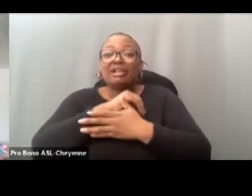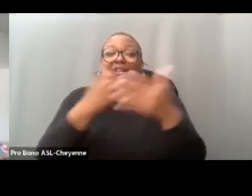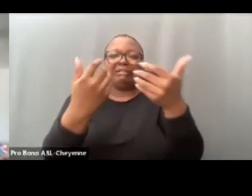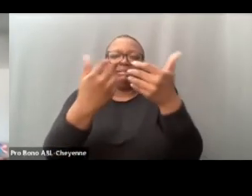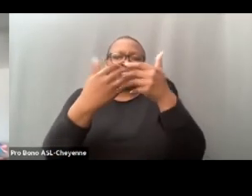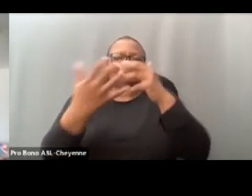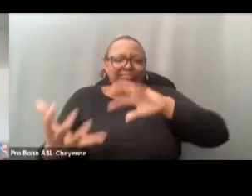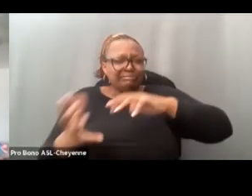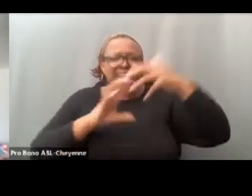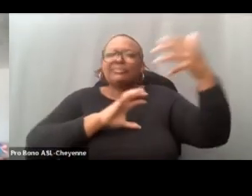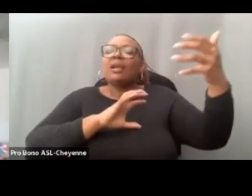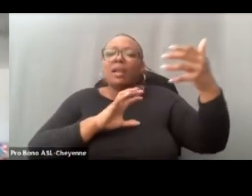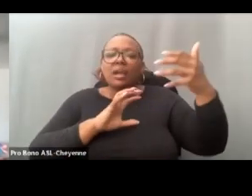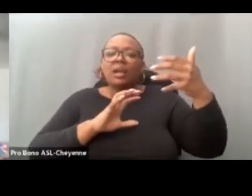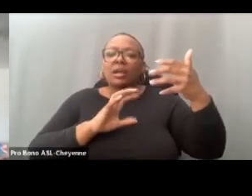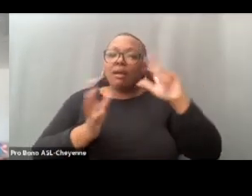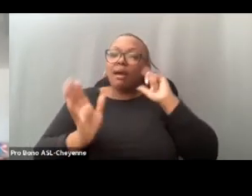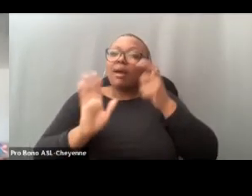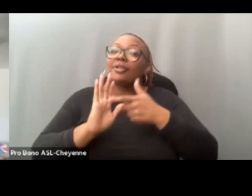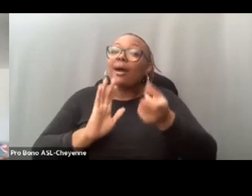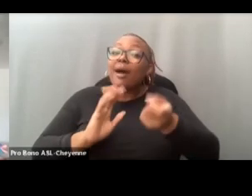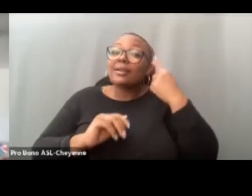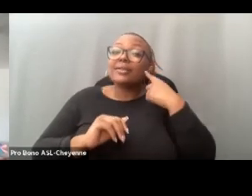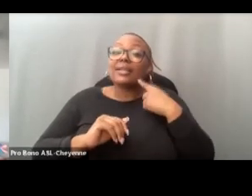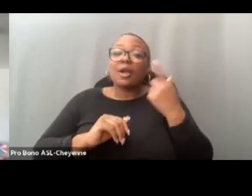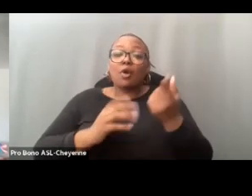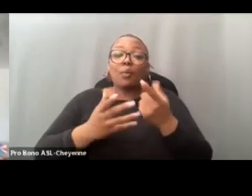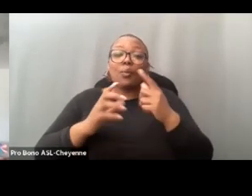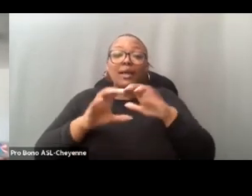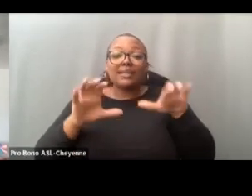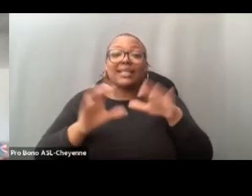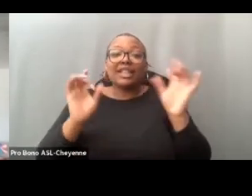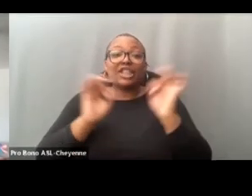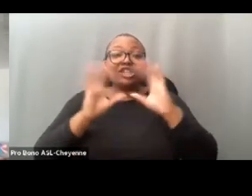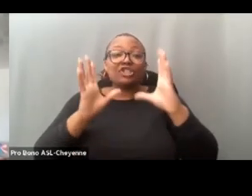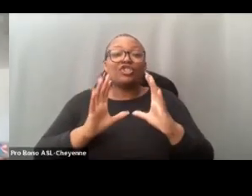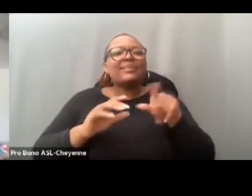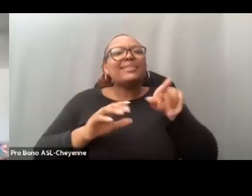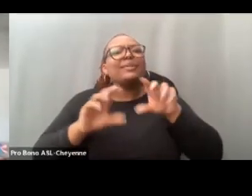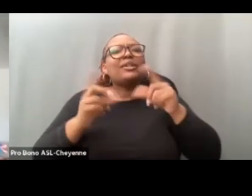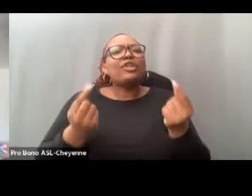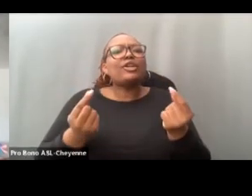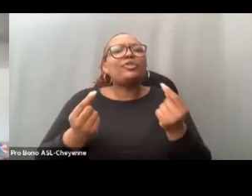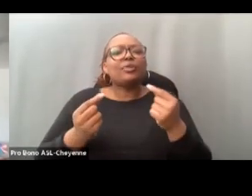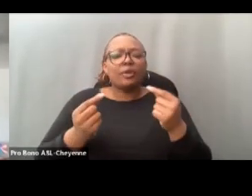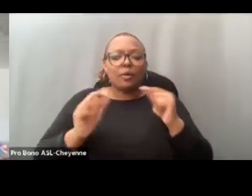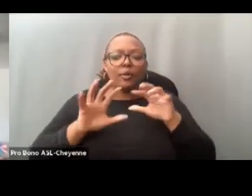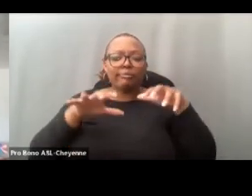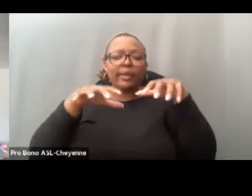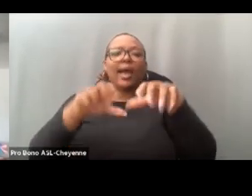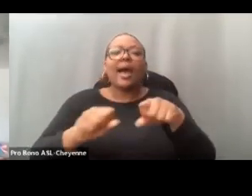And of course notice this, what did the extremists do when they occupied Mali?